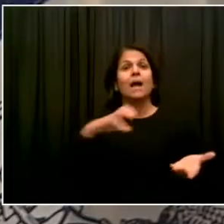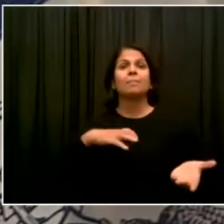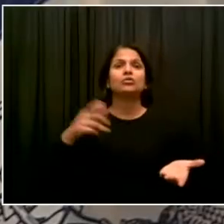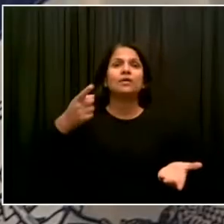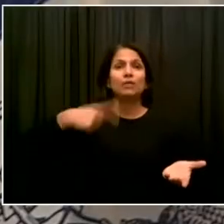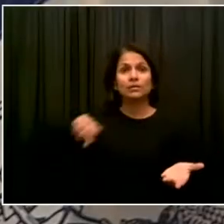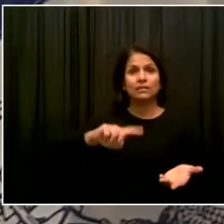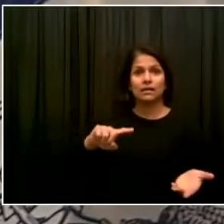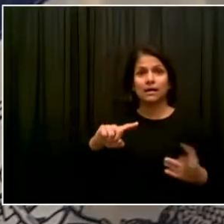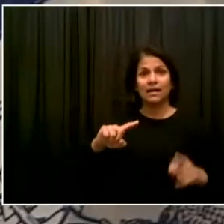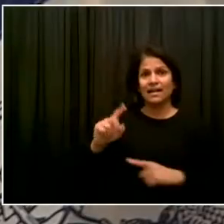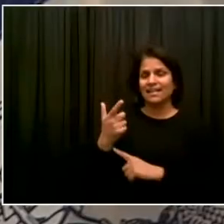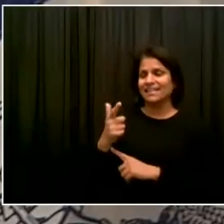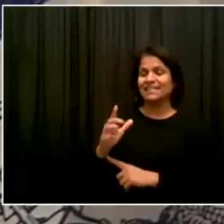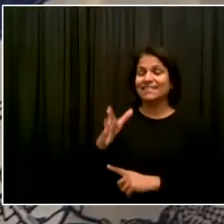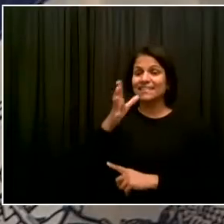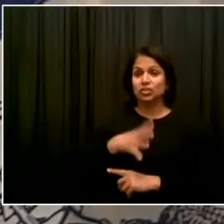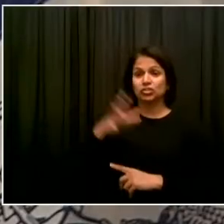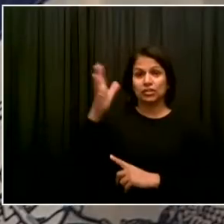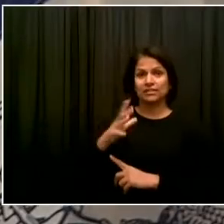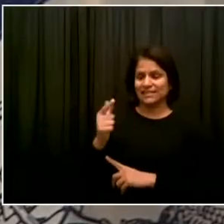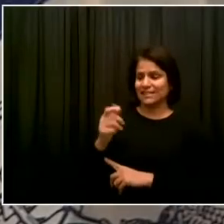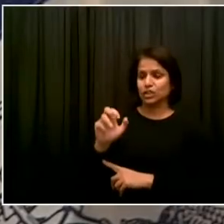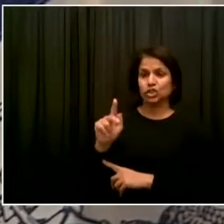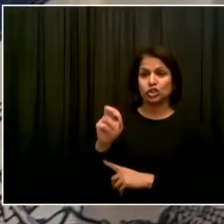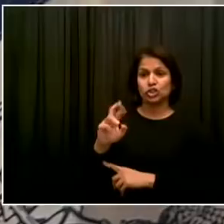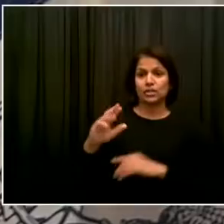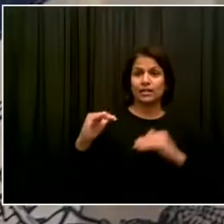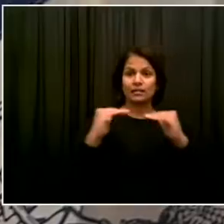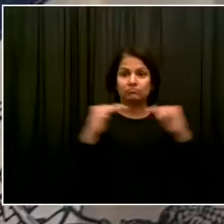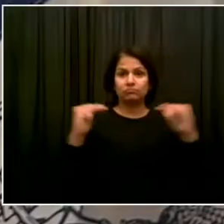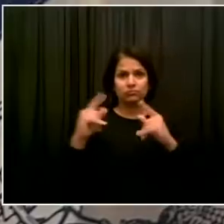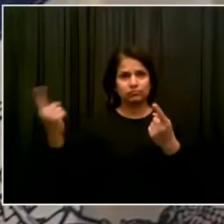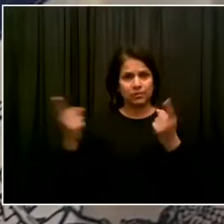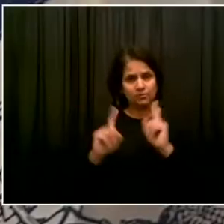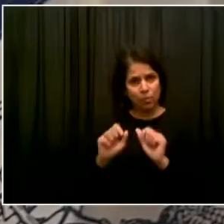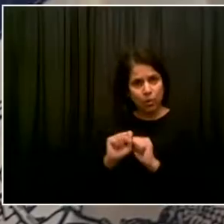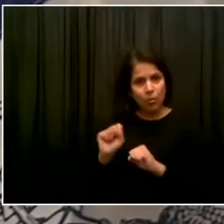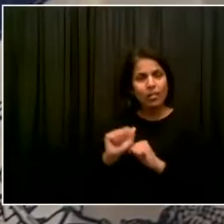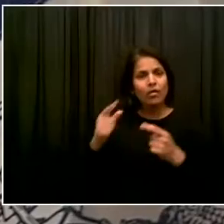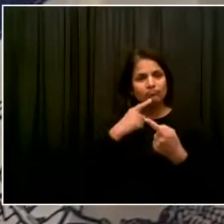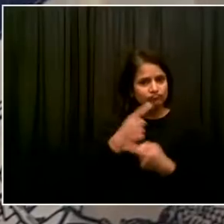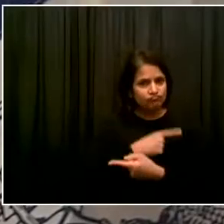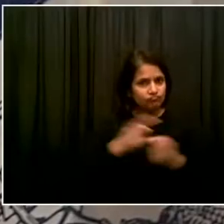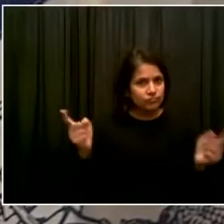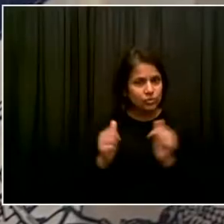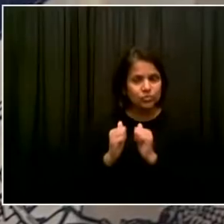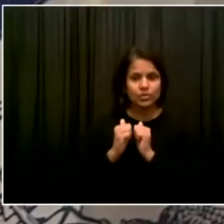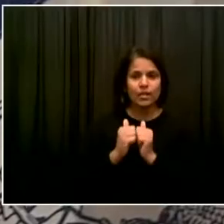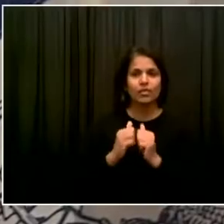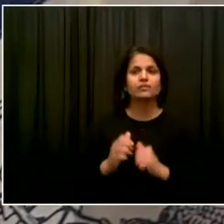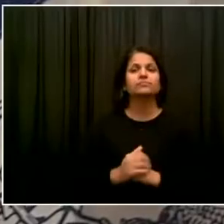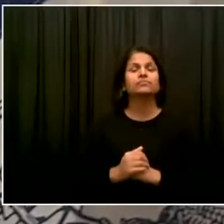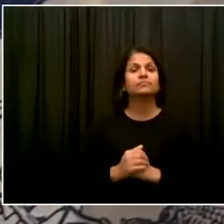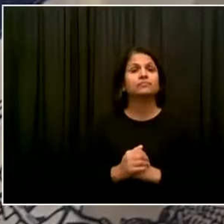SHE STOOD WITH ME AS WE ANNOUNCE THE COMMISSION ON EQUITY AND STOOD WITH ME